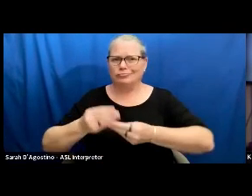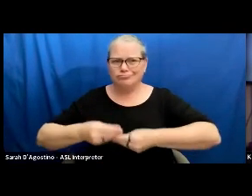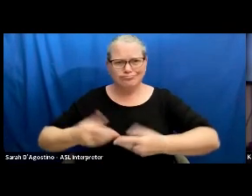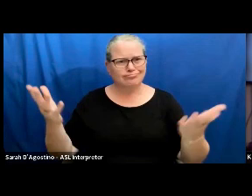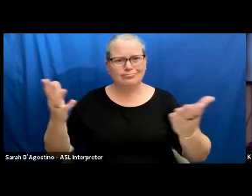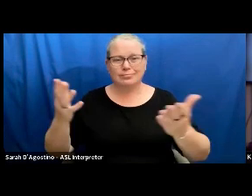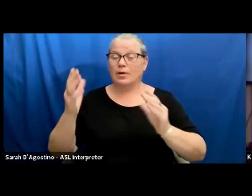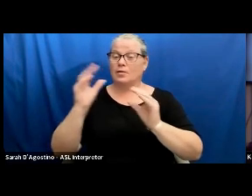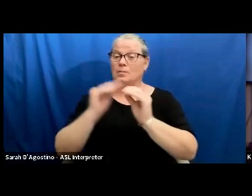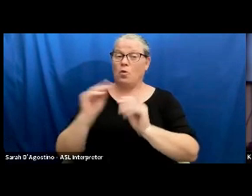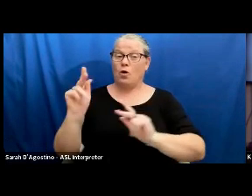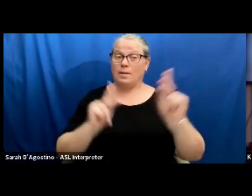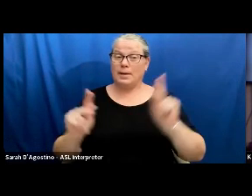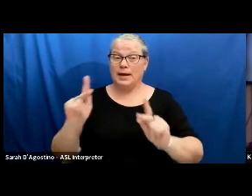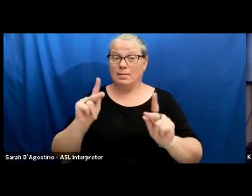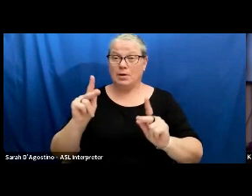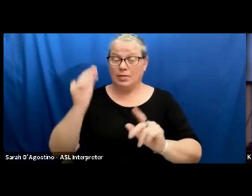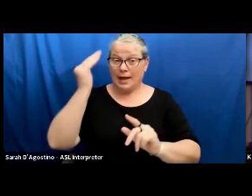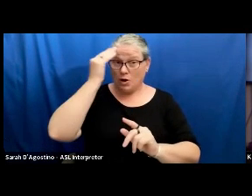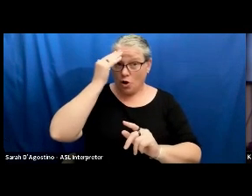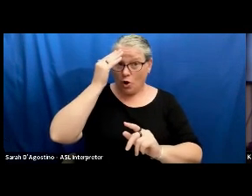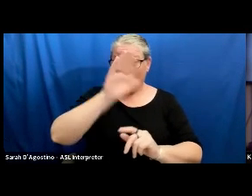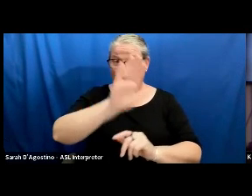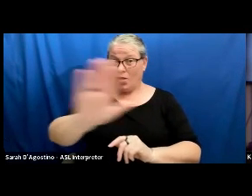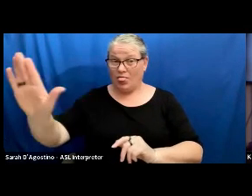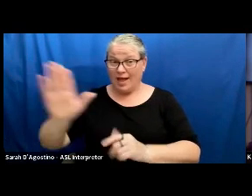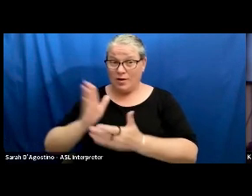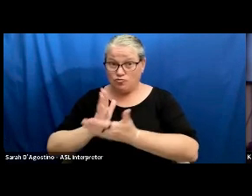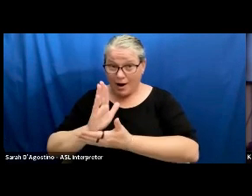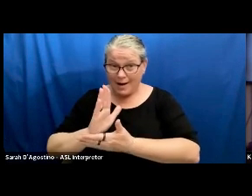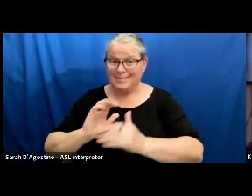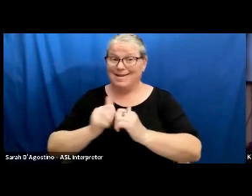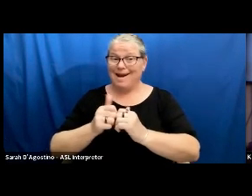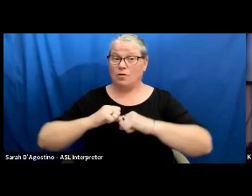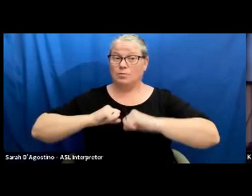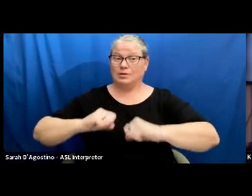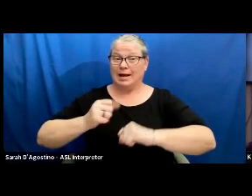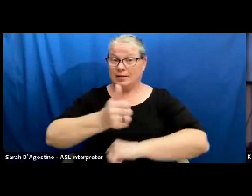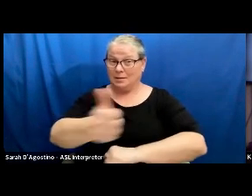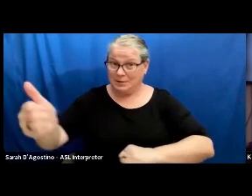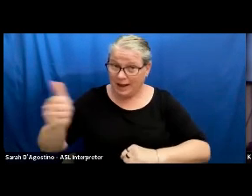community who know about what their rights are and how to protect them um the more we're gonna